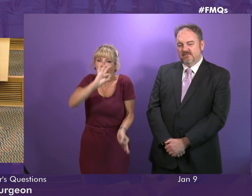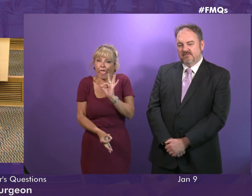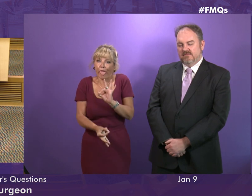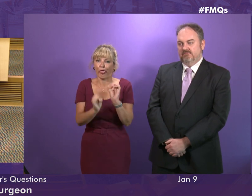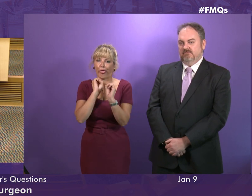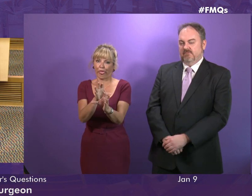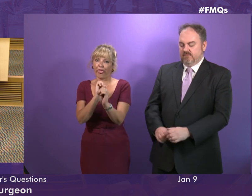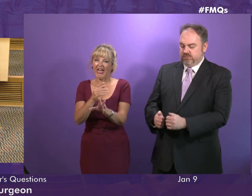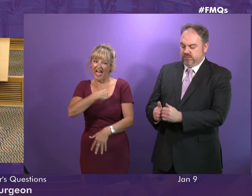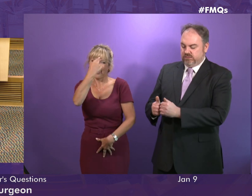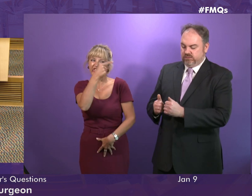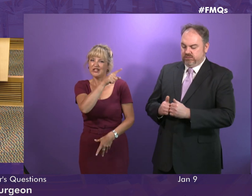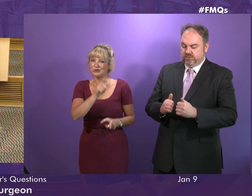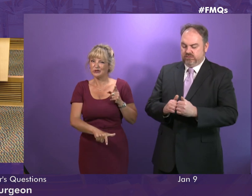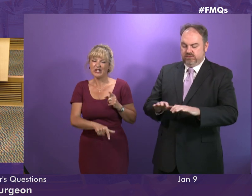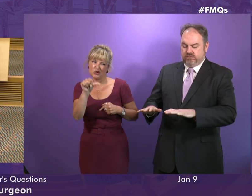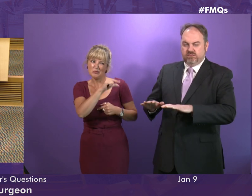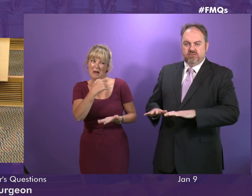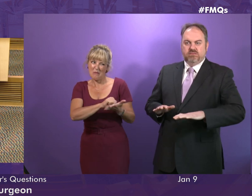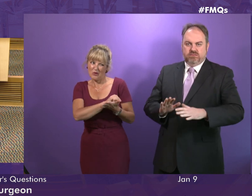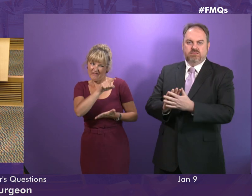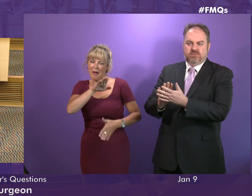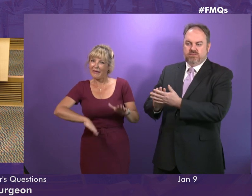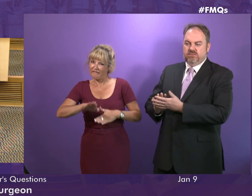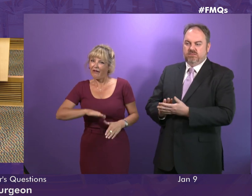and they should be apologising for it.